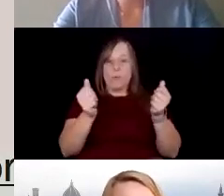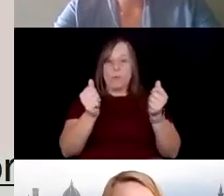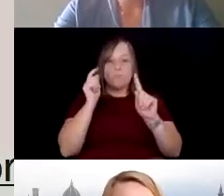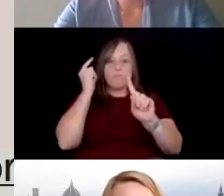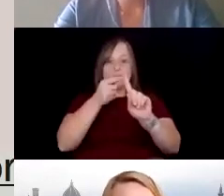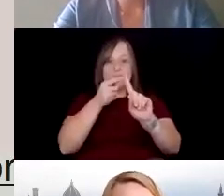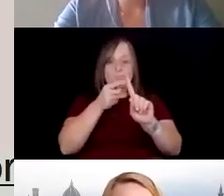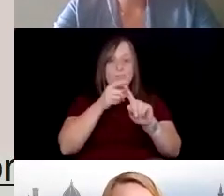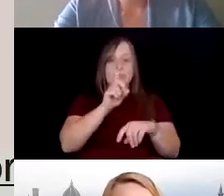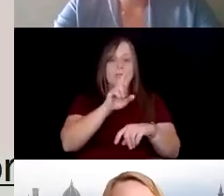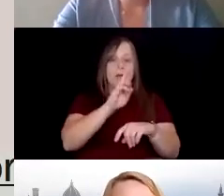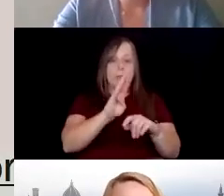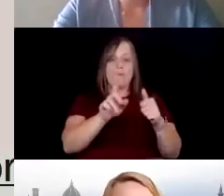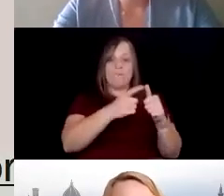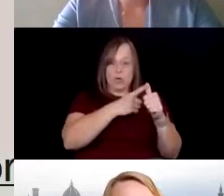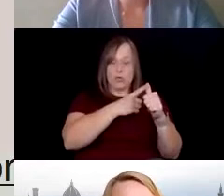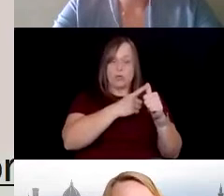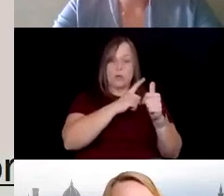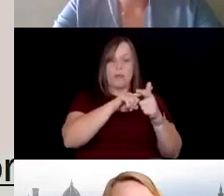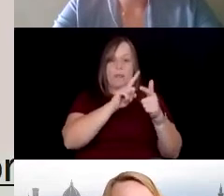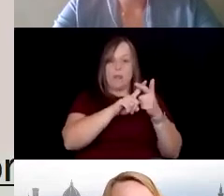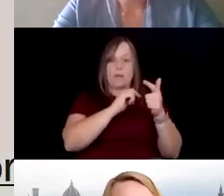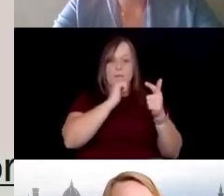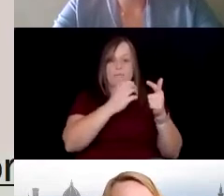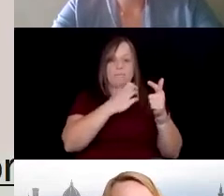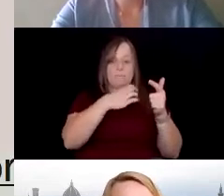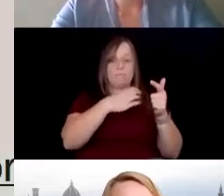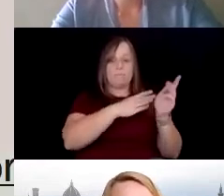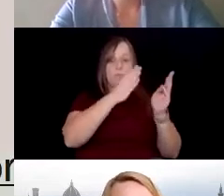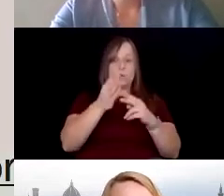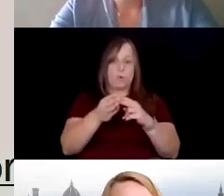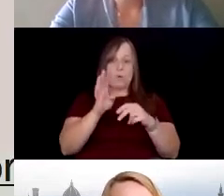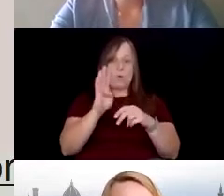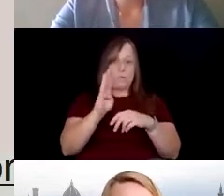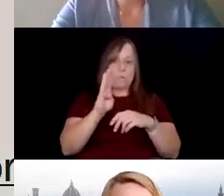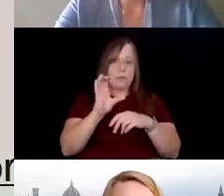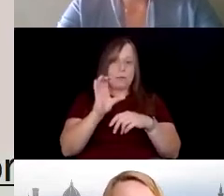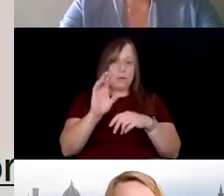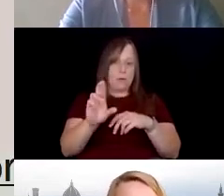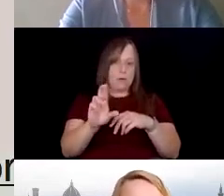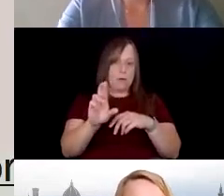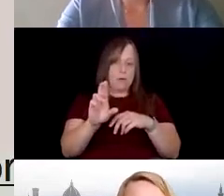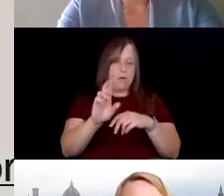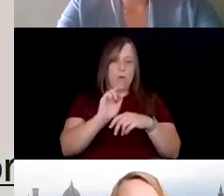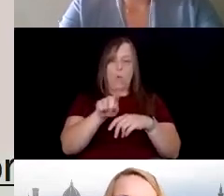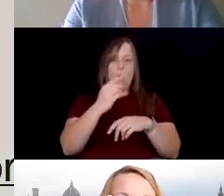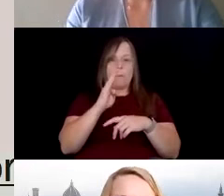to the Discharge Review Board first. And then if you don't like their decision, you can go to the Board for Correction of Records. You can also just go to the Board for Correction of Records, but you can't